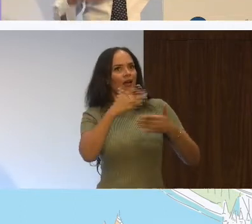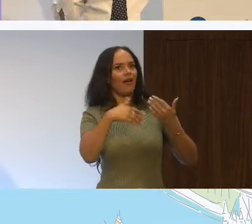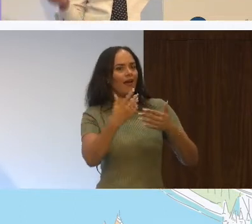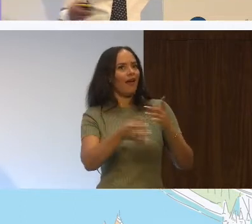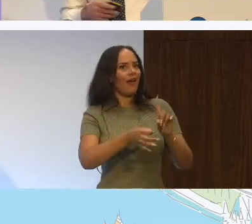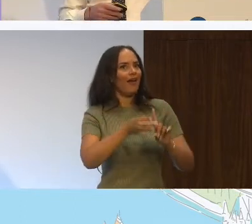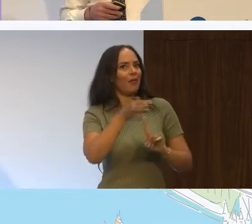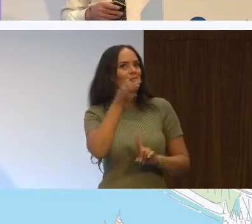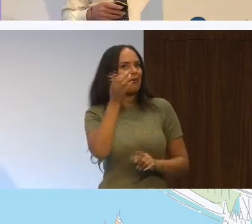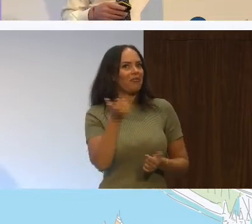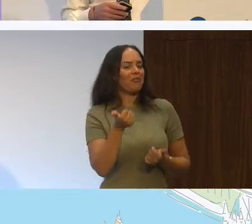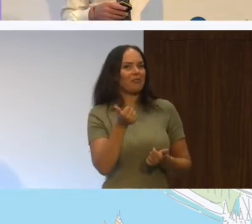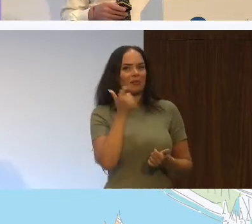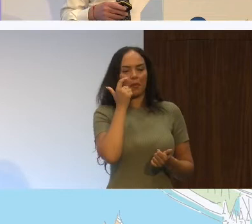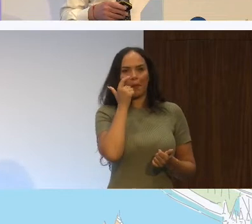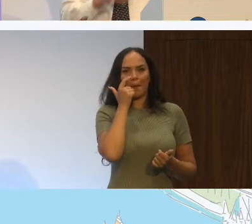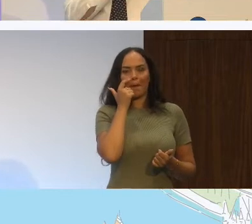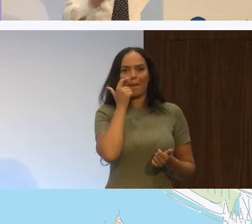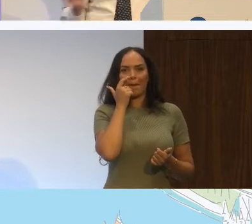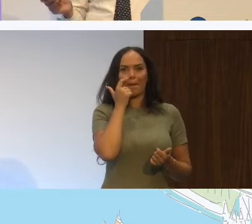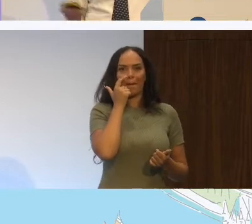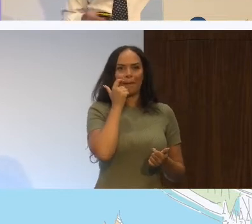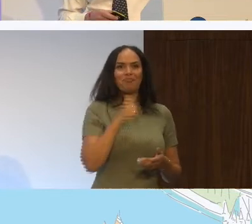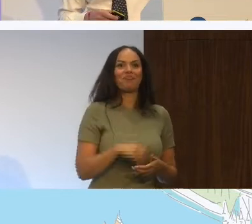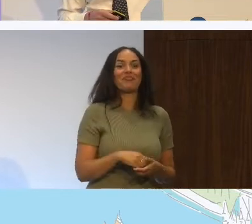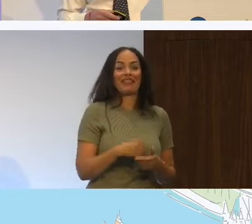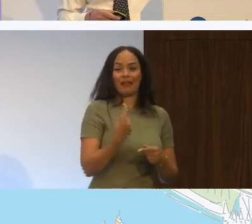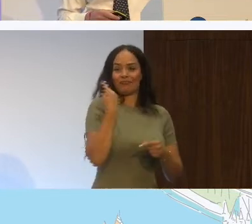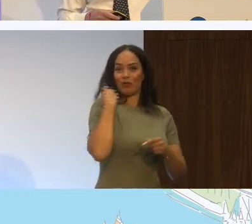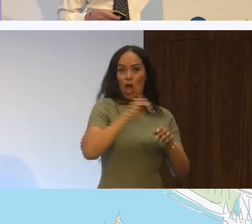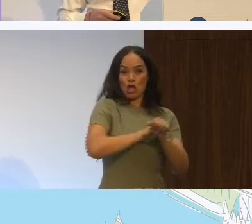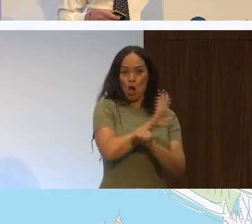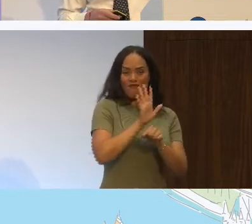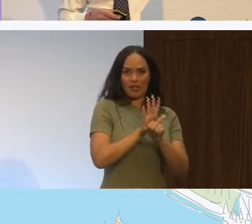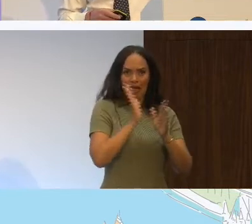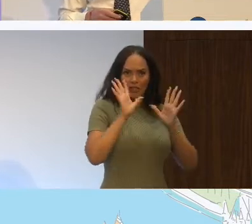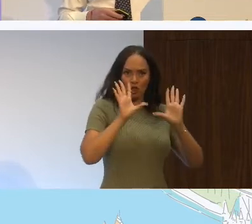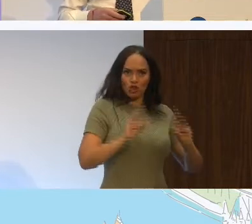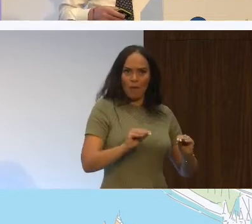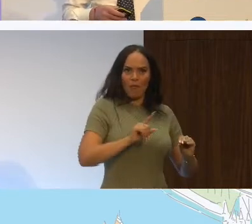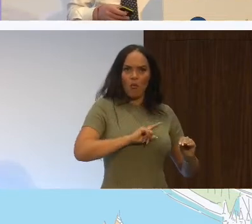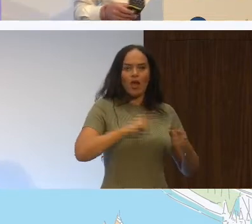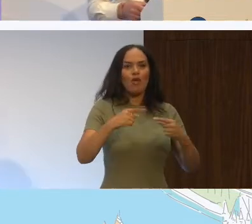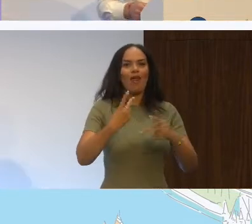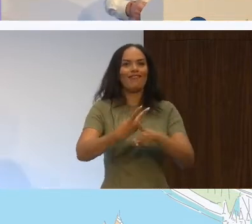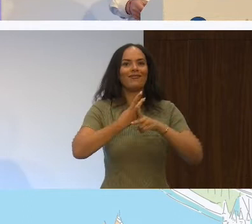And especially with with COVID, we have to stop giving Botox to people because they weren't allowed to come and see us in hospital. And